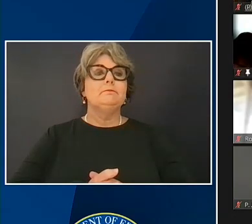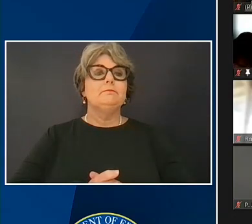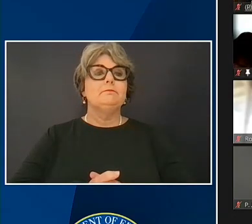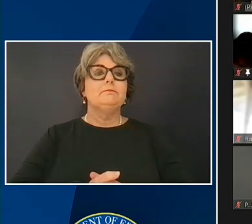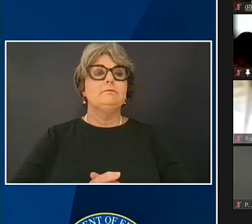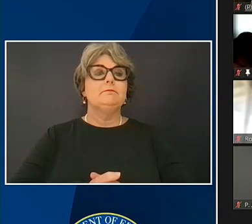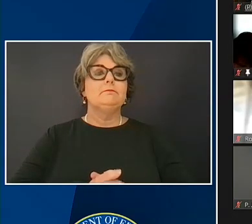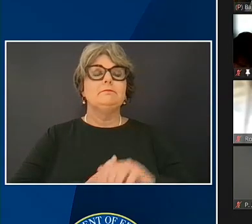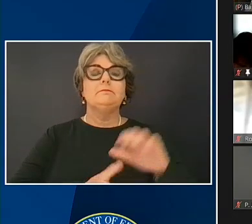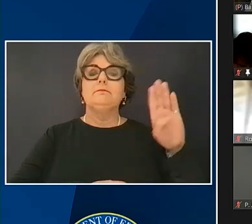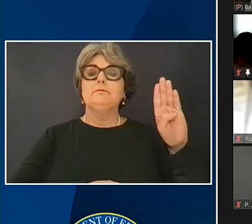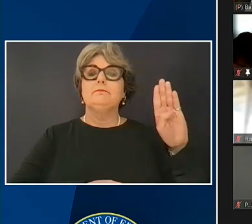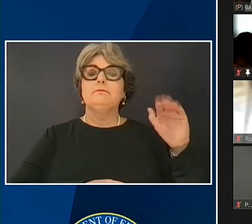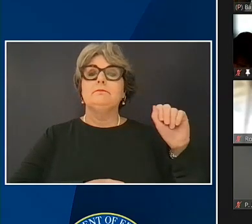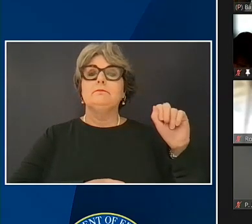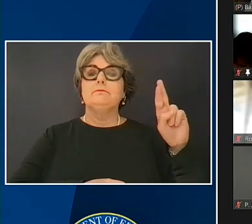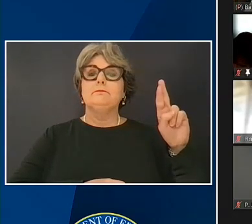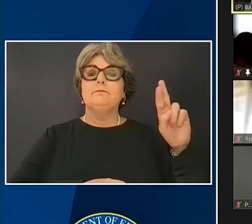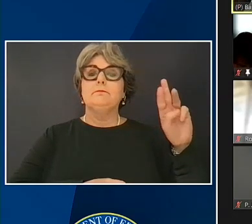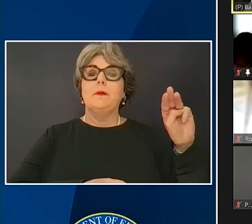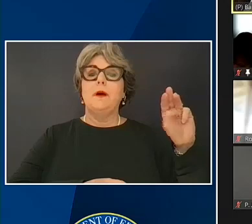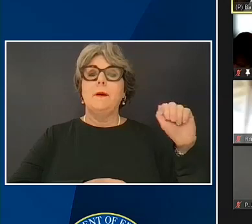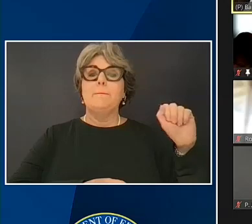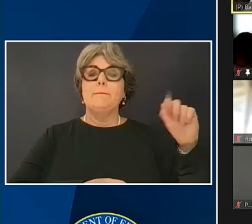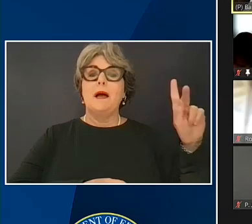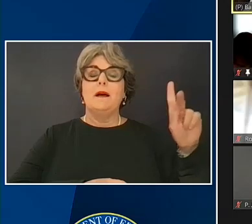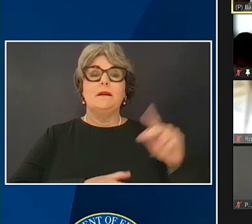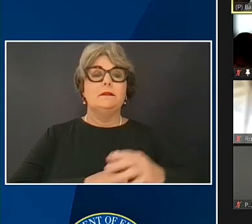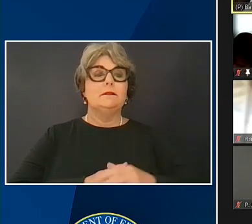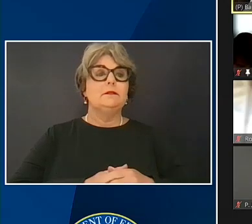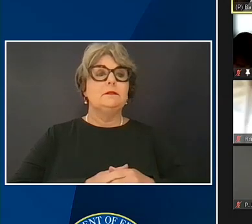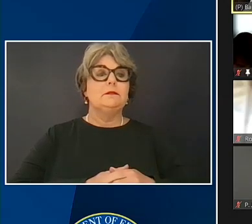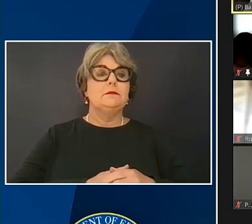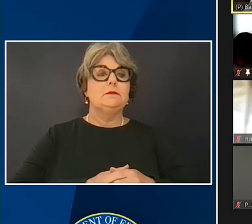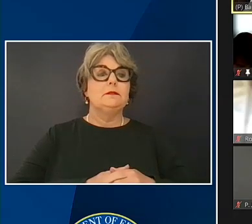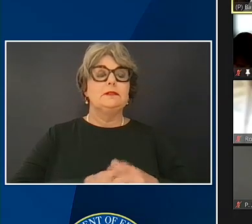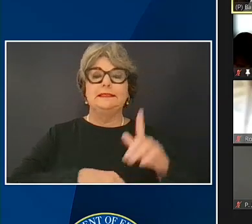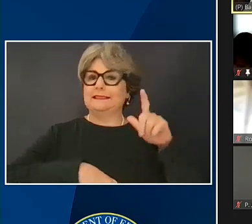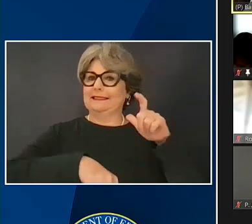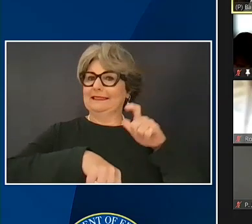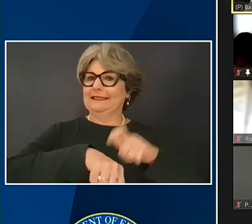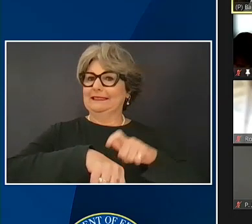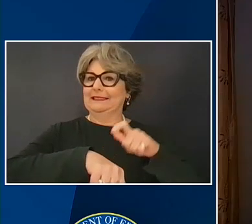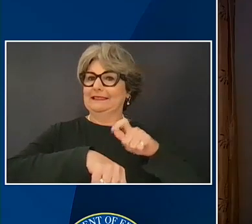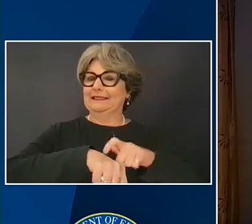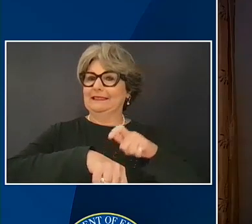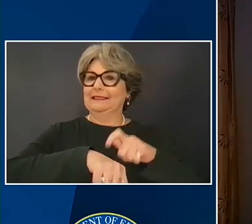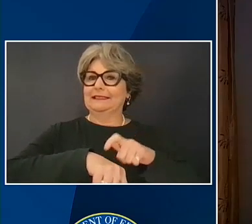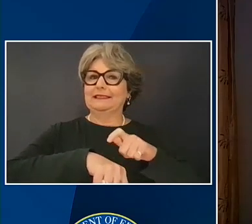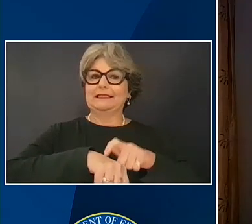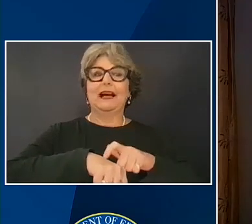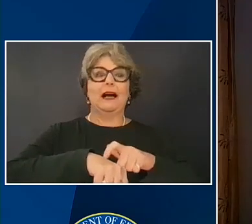Barmak? Yes. Given the time, I would like to